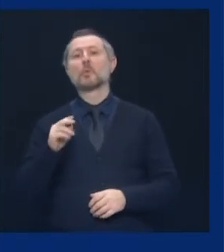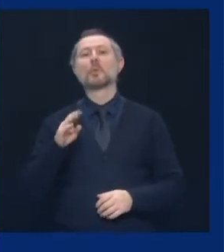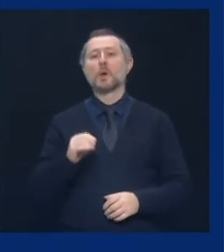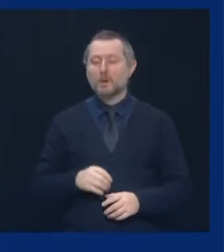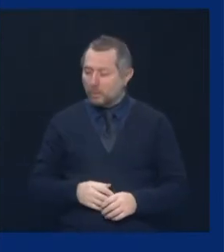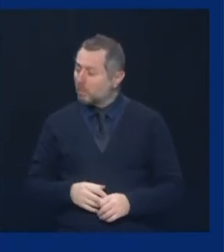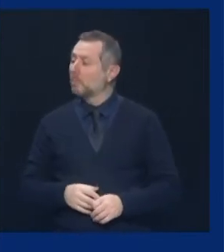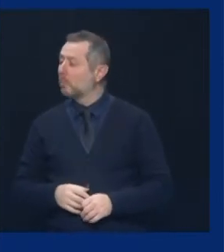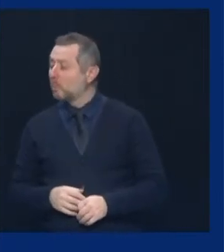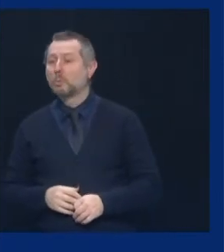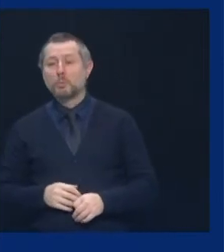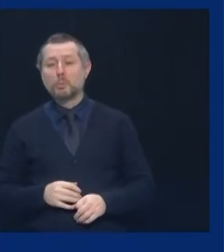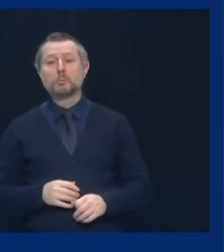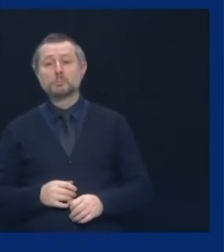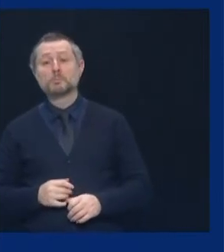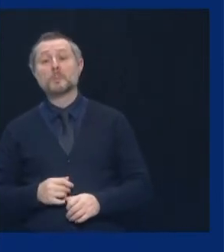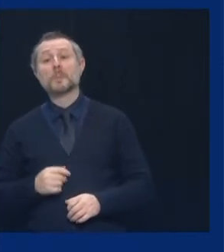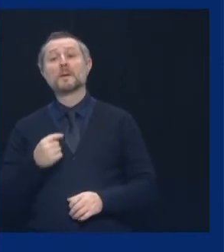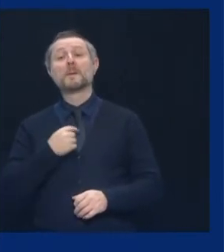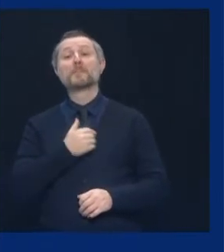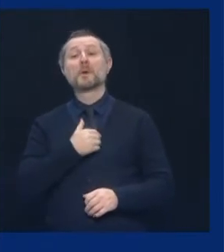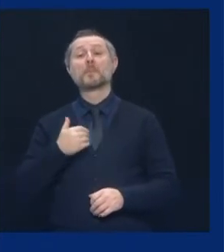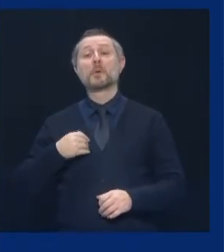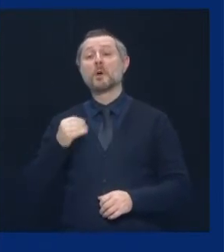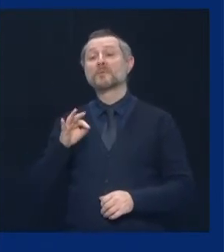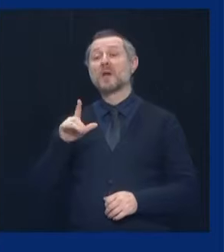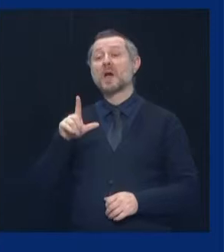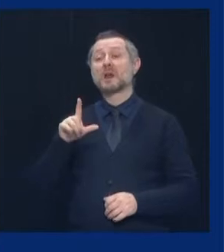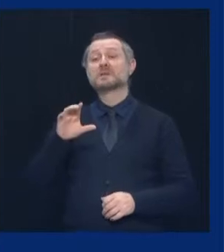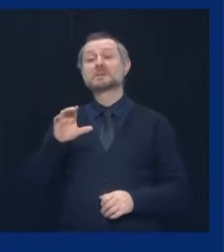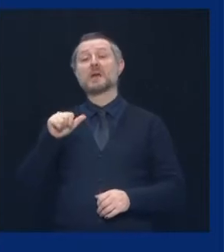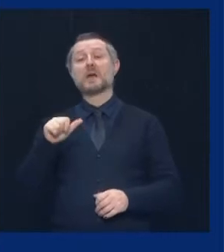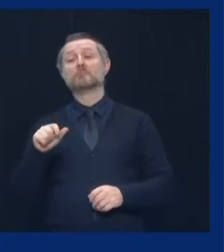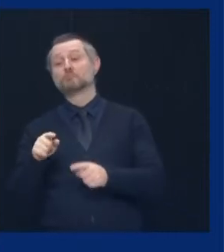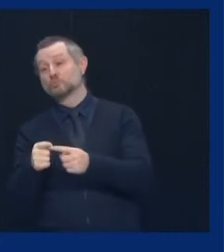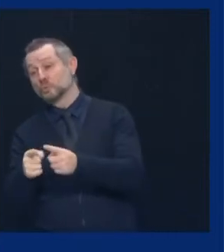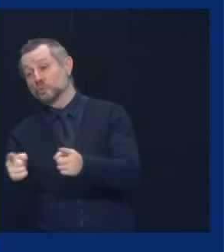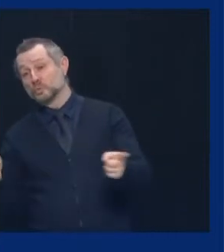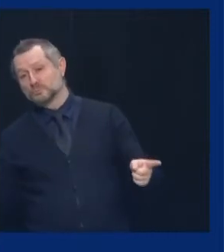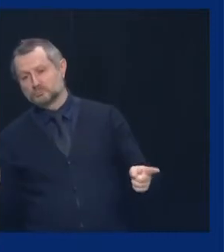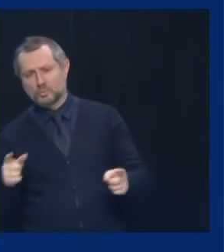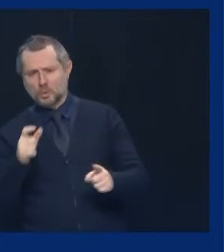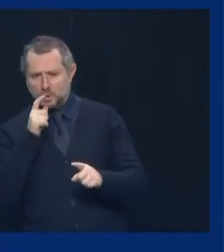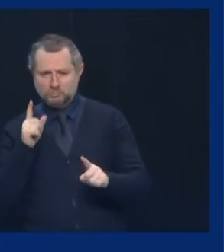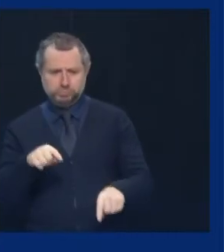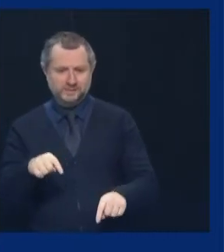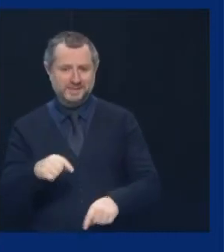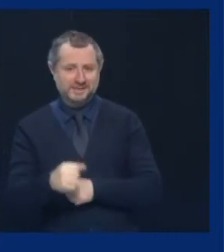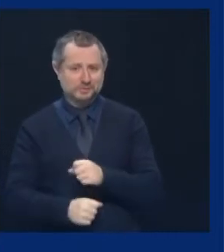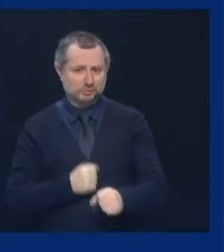ANALYSIS HAS BEEN ONGOING AND ALMOST COMPLETED.